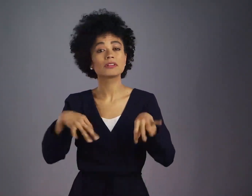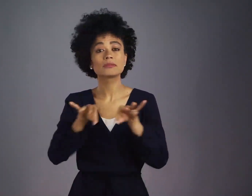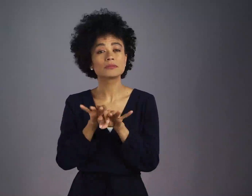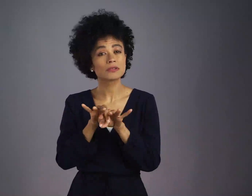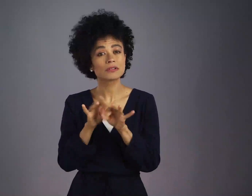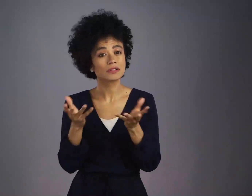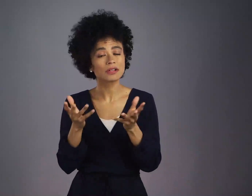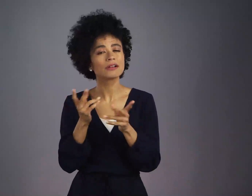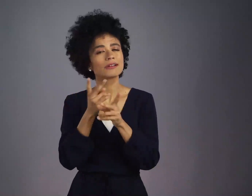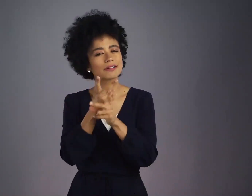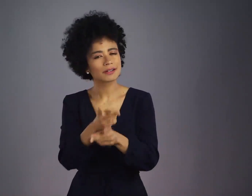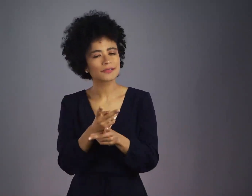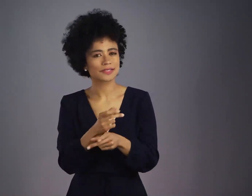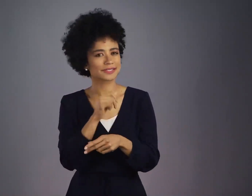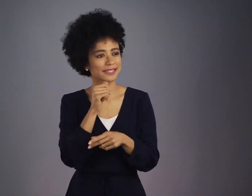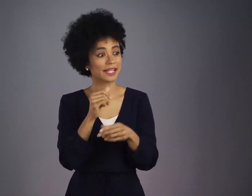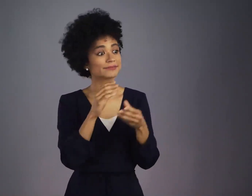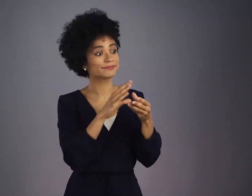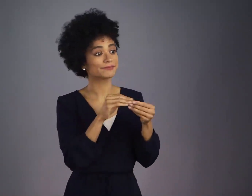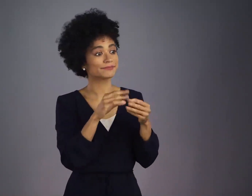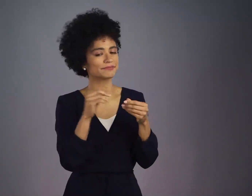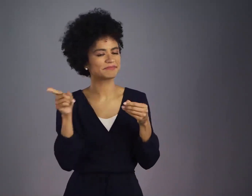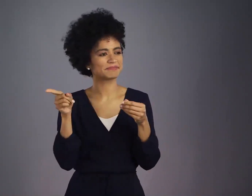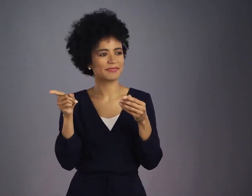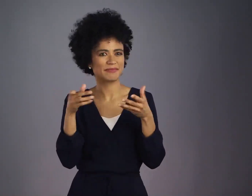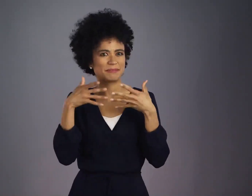But you must be on guard not to embarrass or harm your husband.